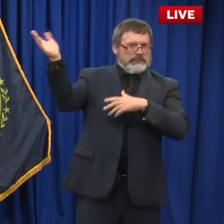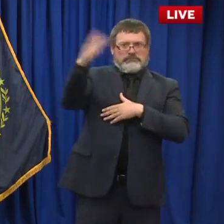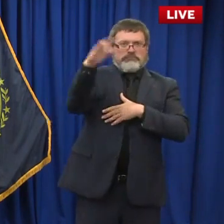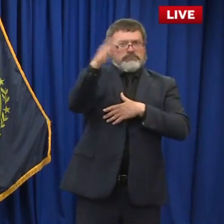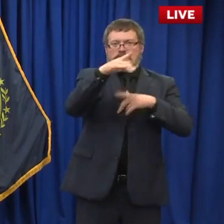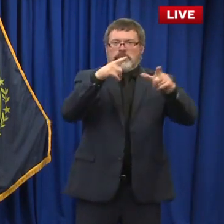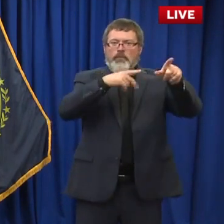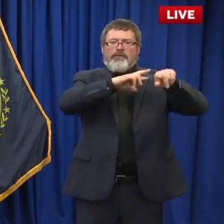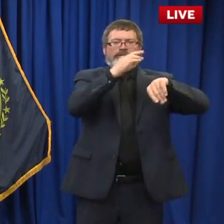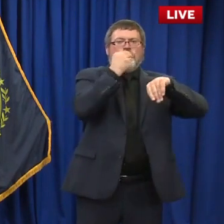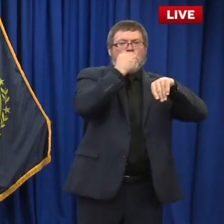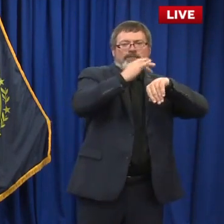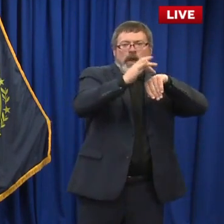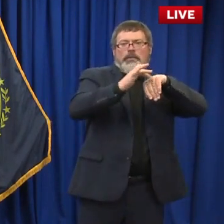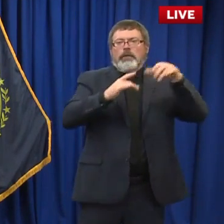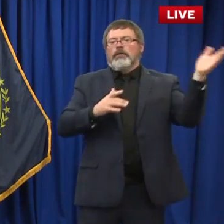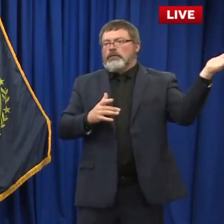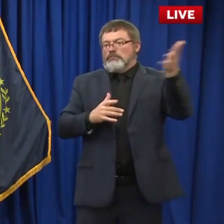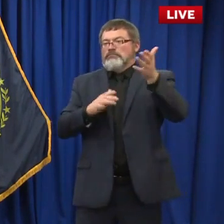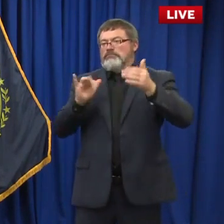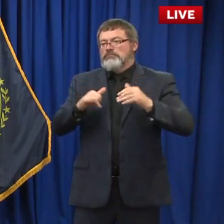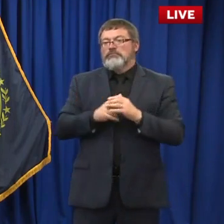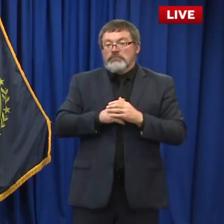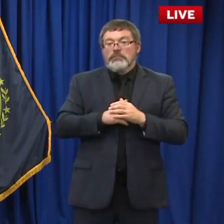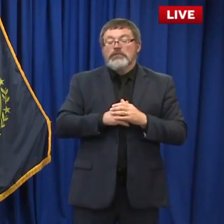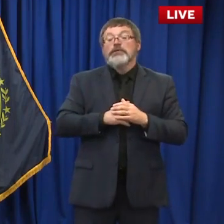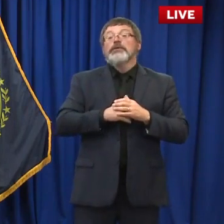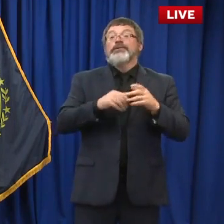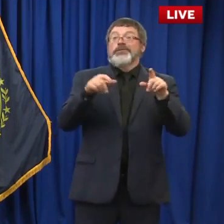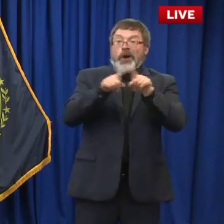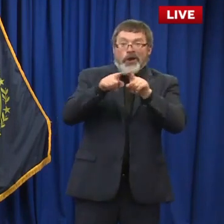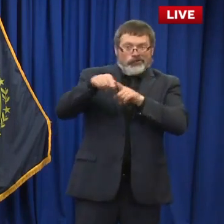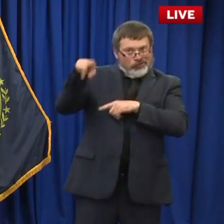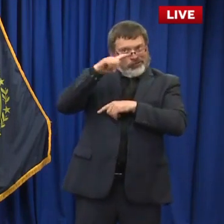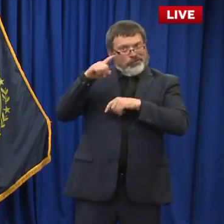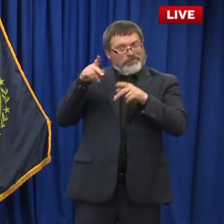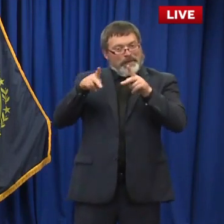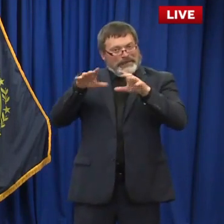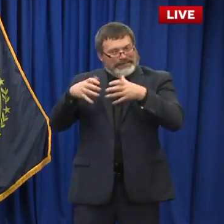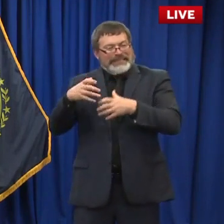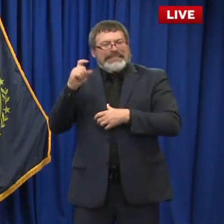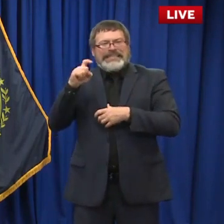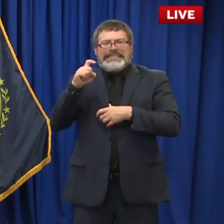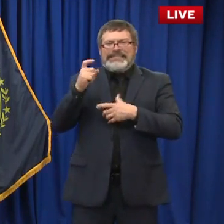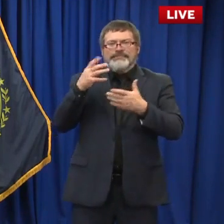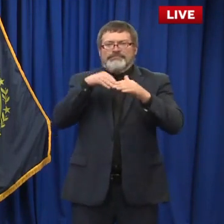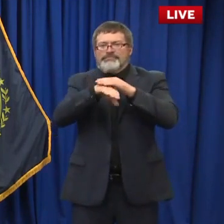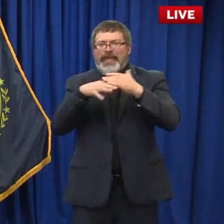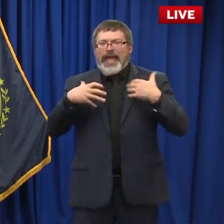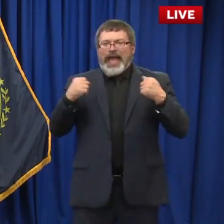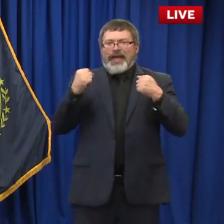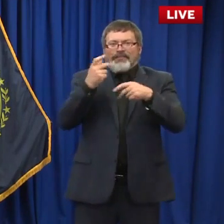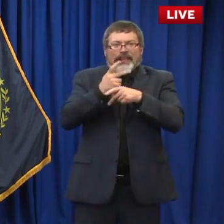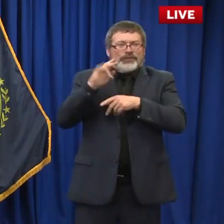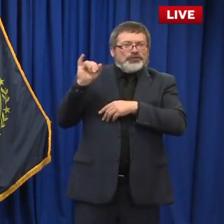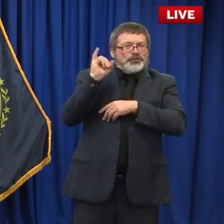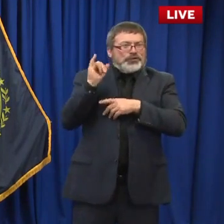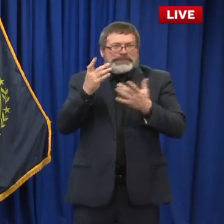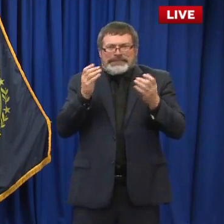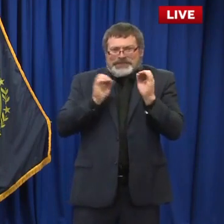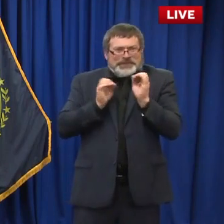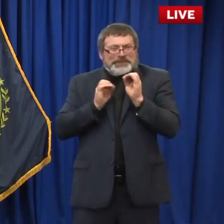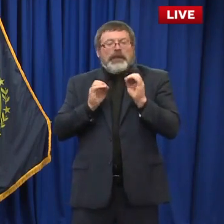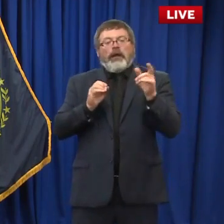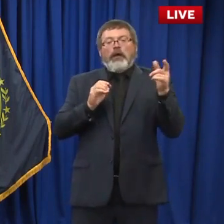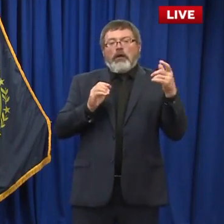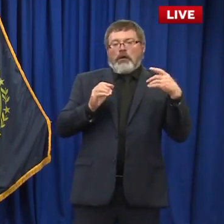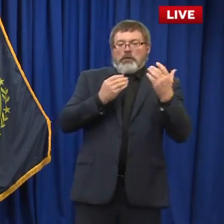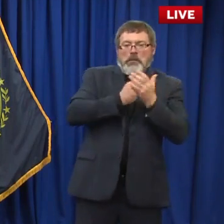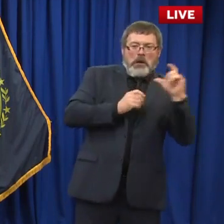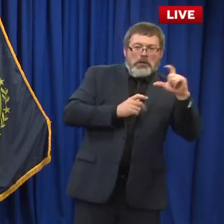WE WANT THEM INTO THE MAINSTREAM HEALTH CARE MIX AND WE WANT TO FIND OUT WHERE THE BARRIERS EXIST TO MAKE SURE EVERYONE HAS THE APPROPRIATE OPPORTUNITY FOR IT.